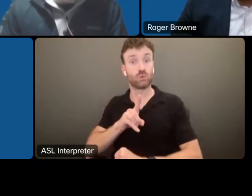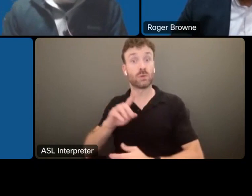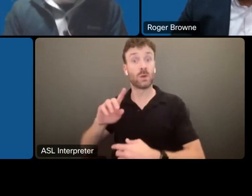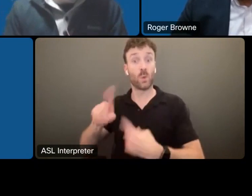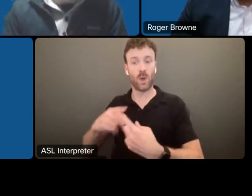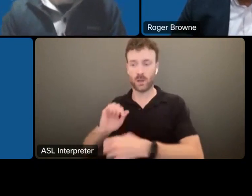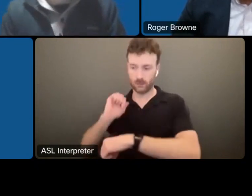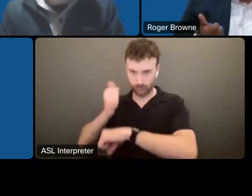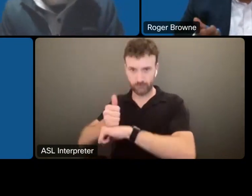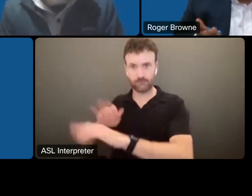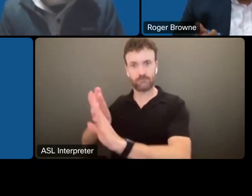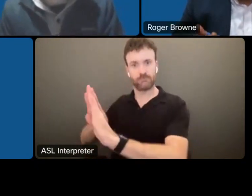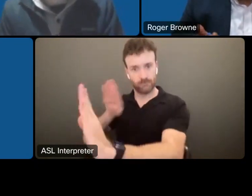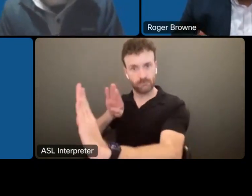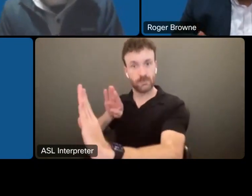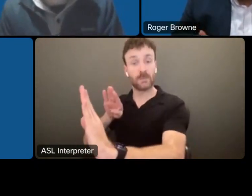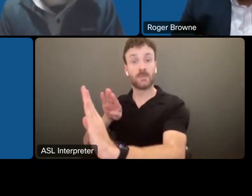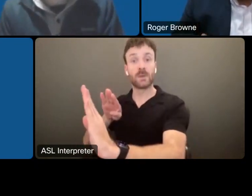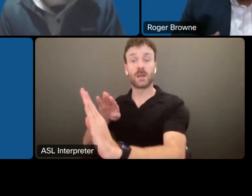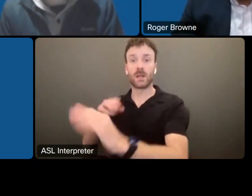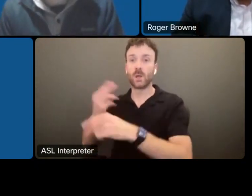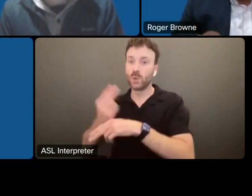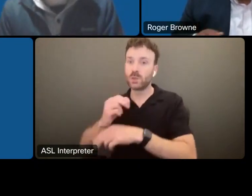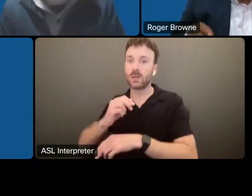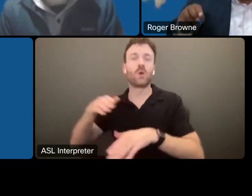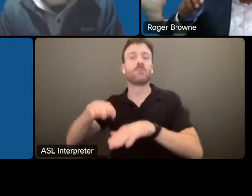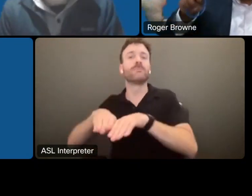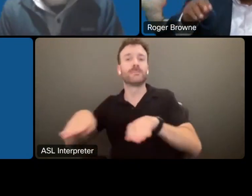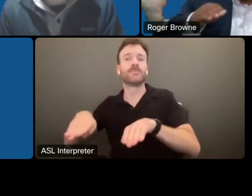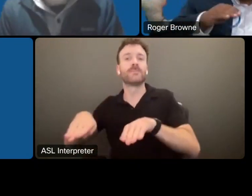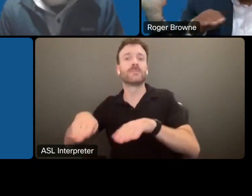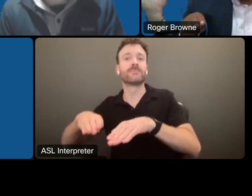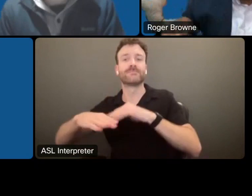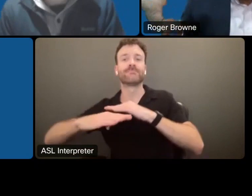are implemented, number one, they're using the non-slip plates, and number 2, as Stuart